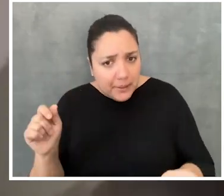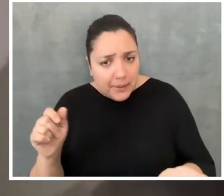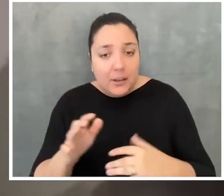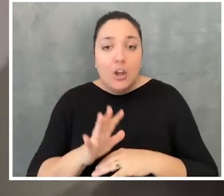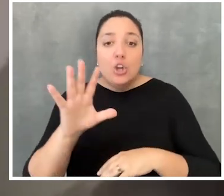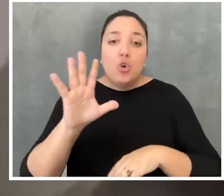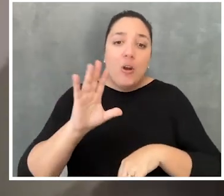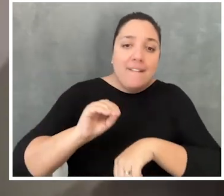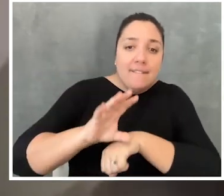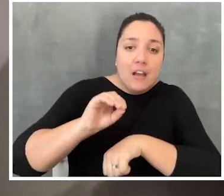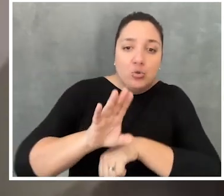and in your leadership.